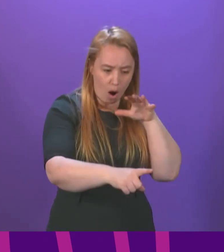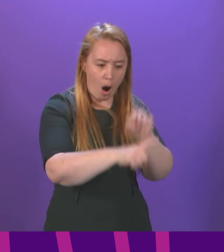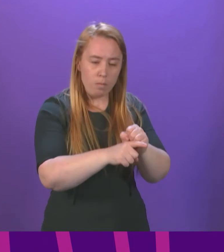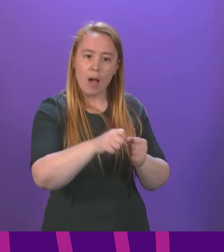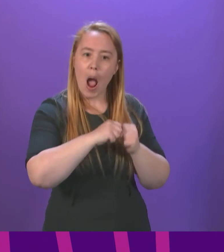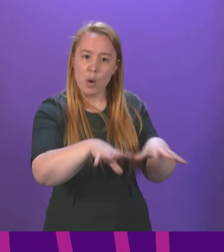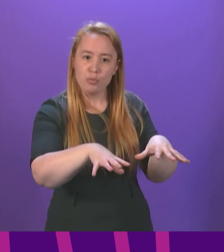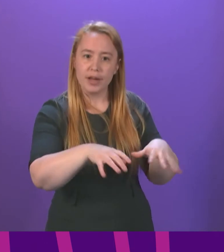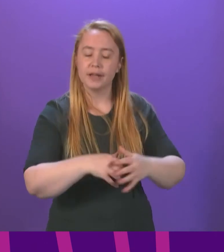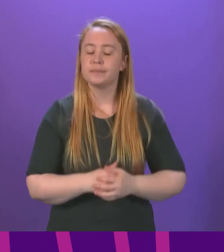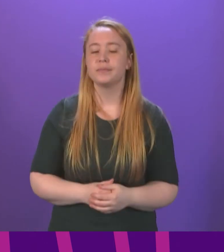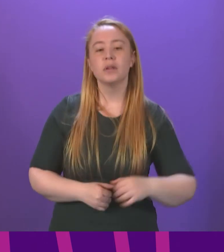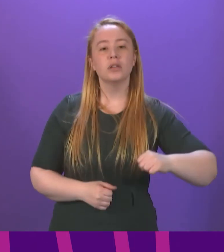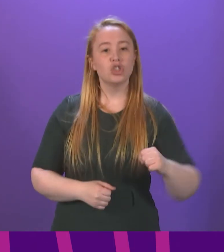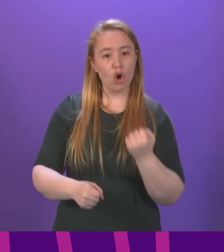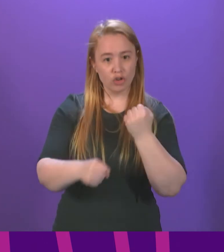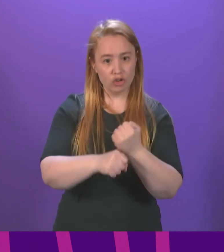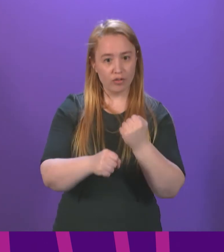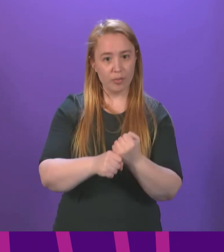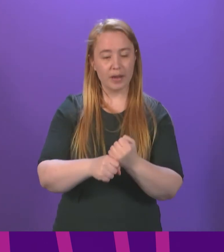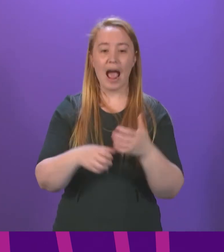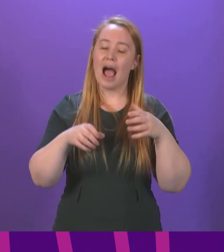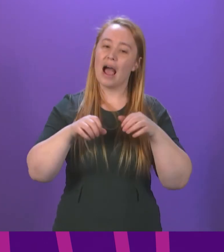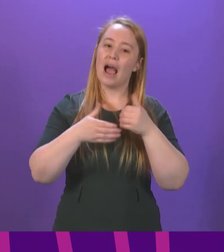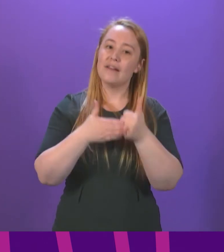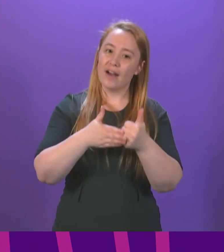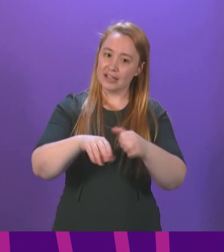The Scottish Government’s own Covid-19 advisory group has said that